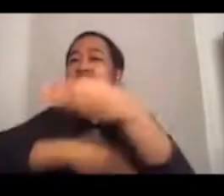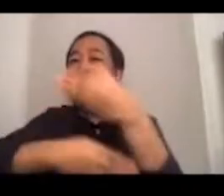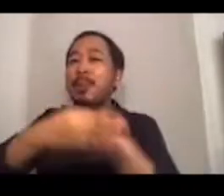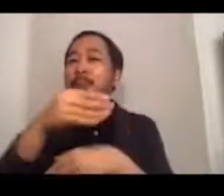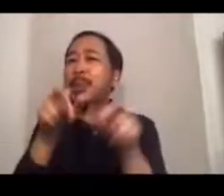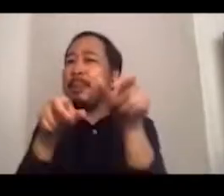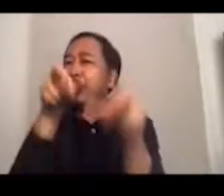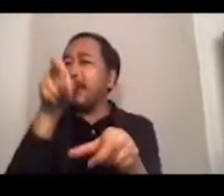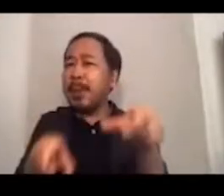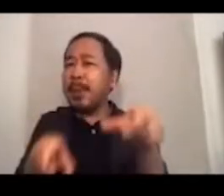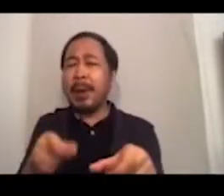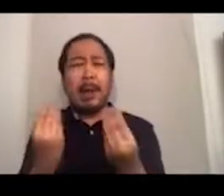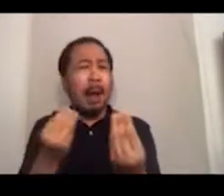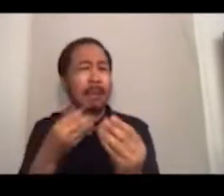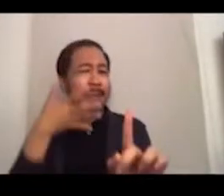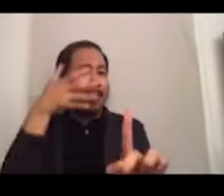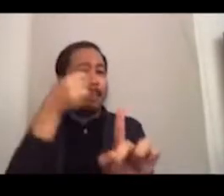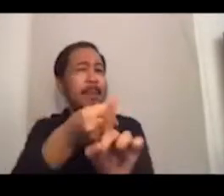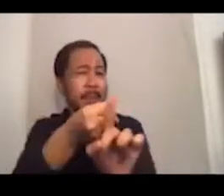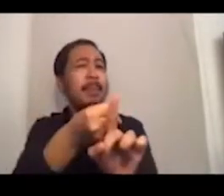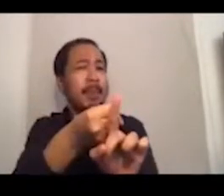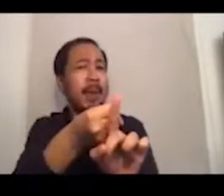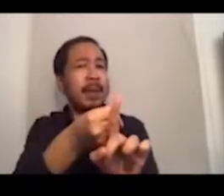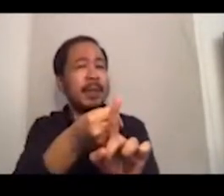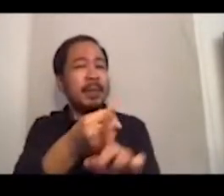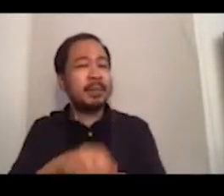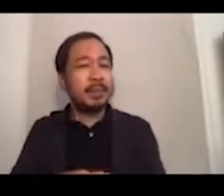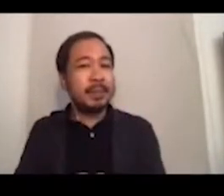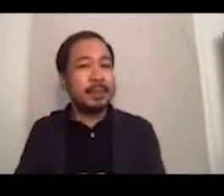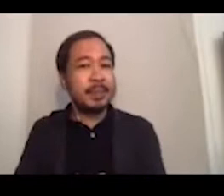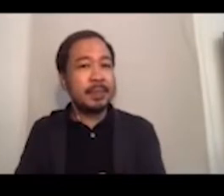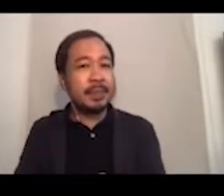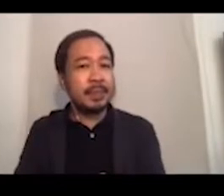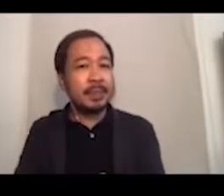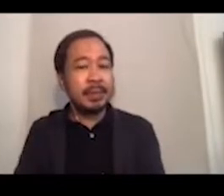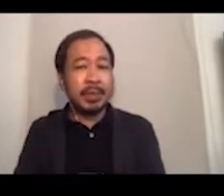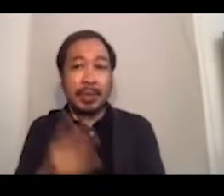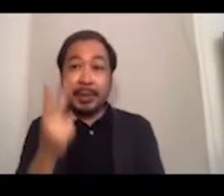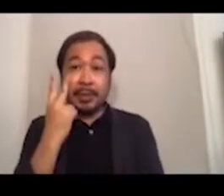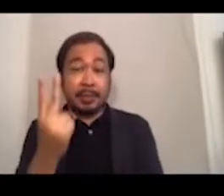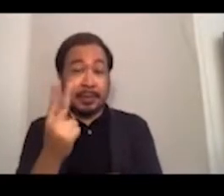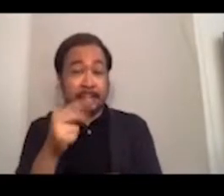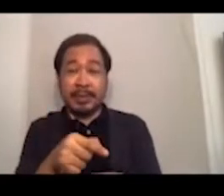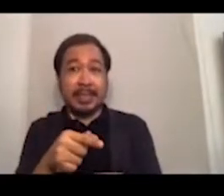it's also where conflicts, but where solidarity can emerge.